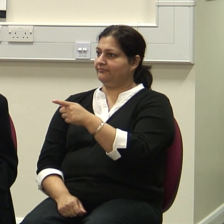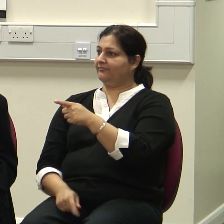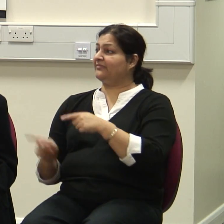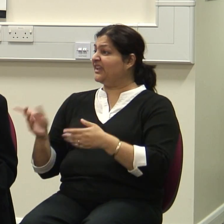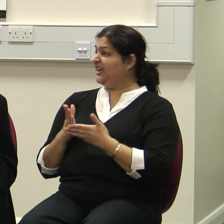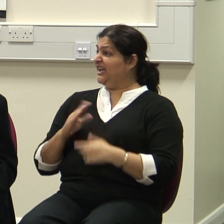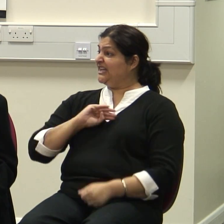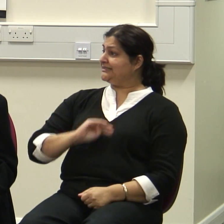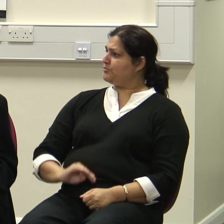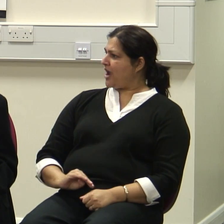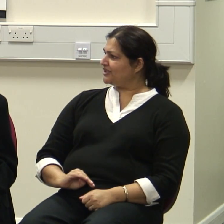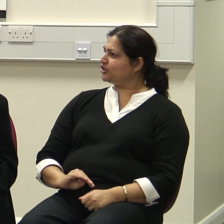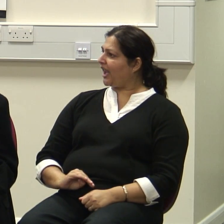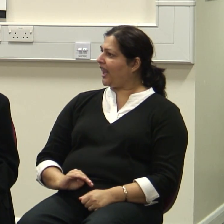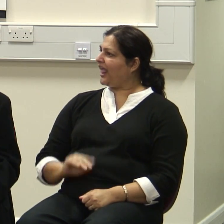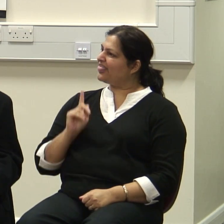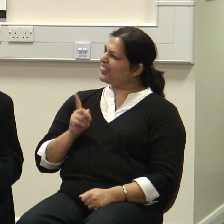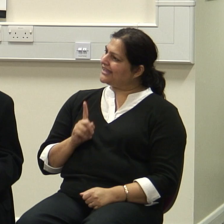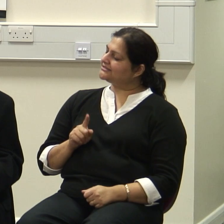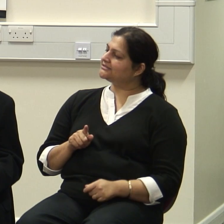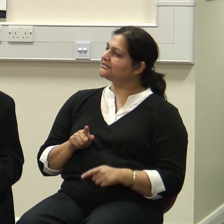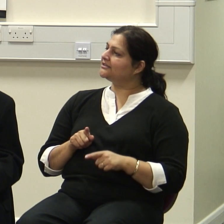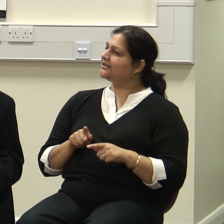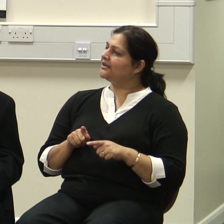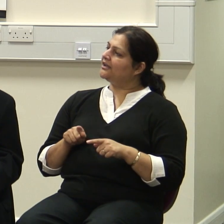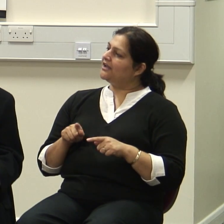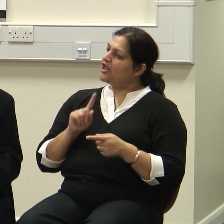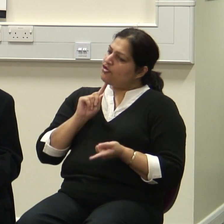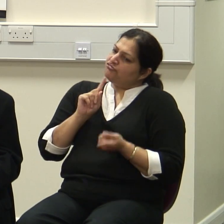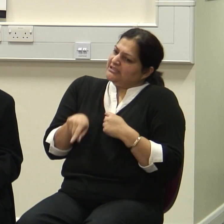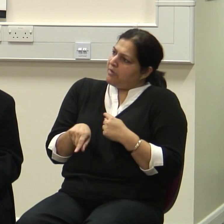In a difficult situation. Depress is often the same response to a difficult situation